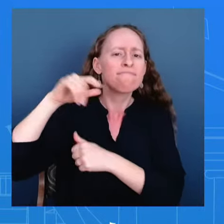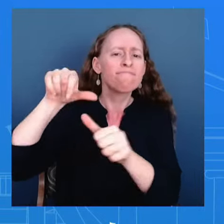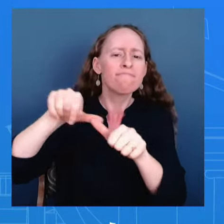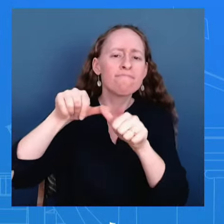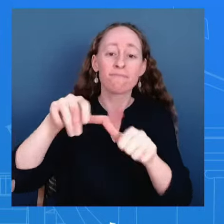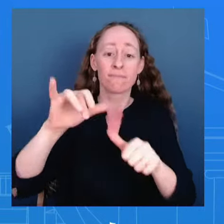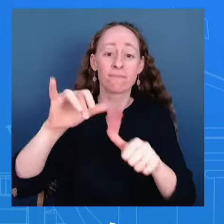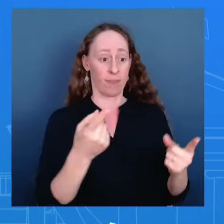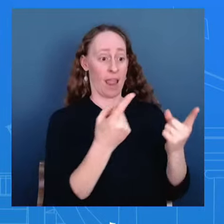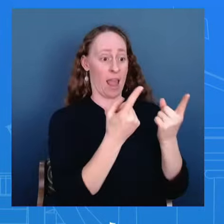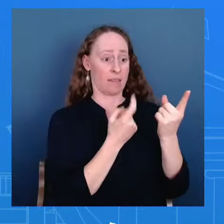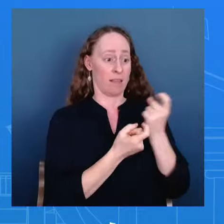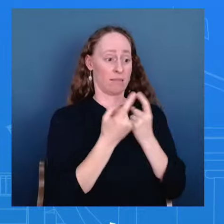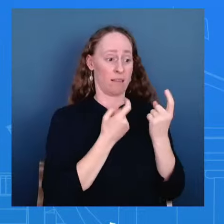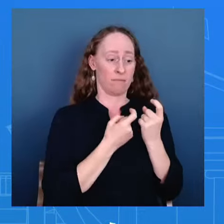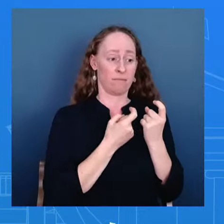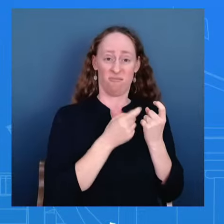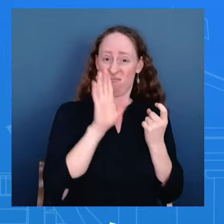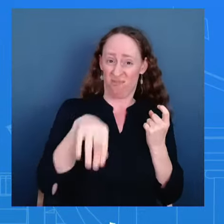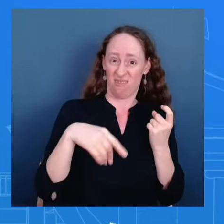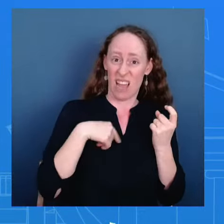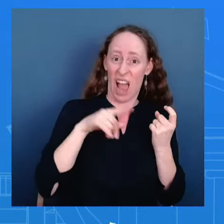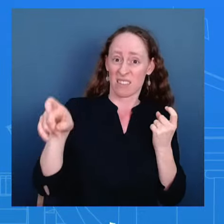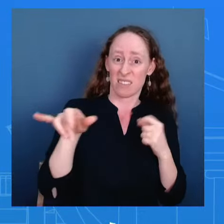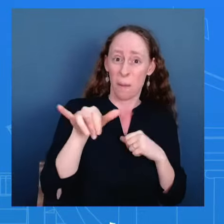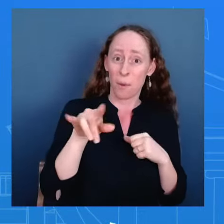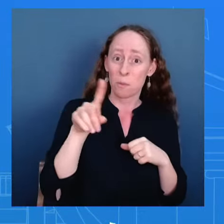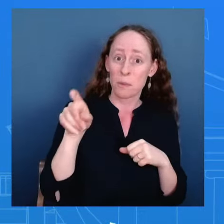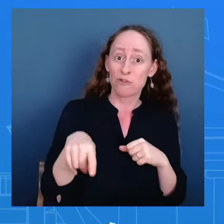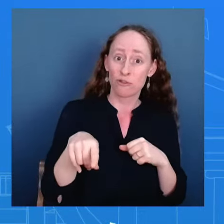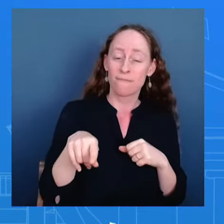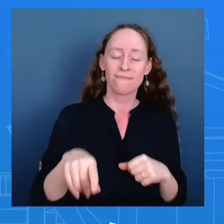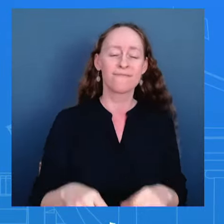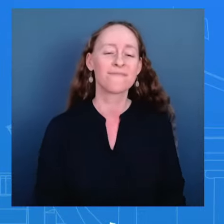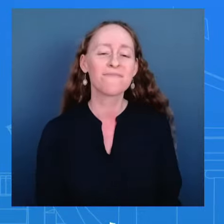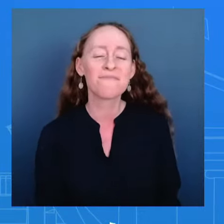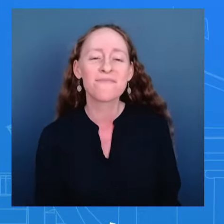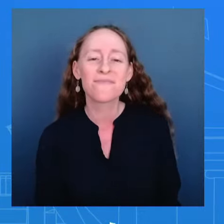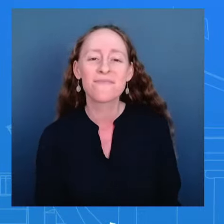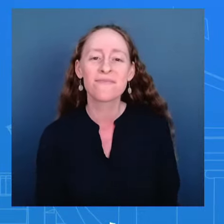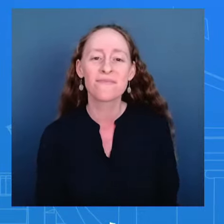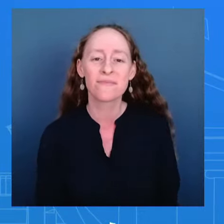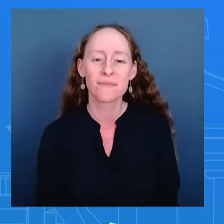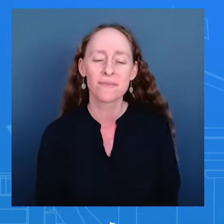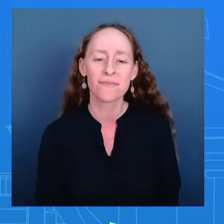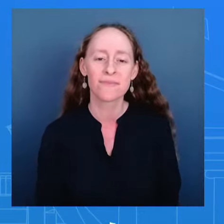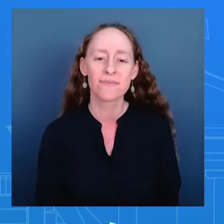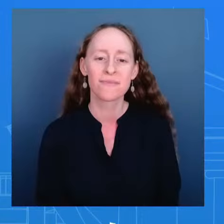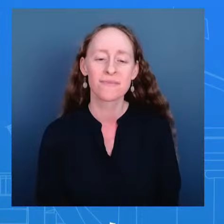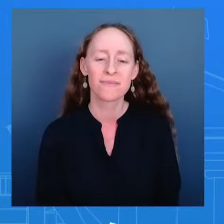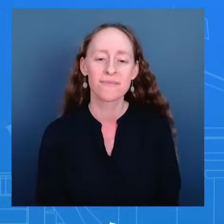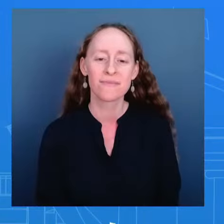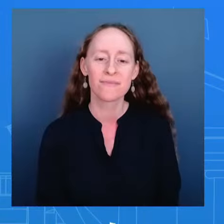to the President's comments to Aaron Burnett earlier this month. I know you're saying major ground operation,